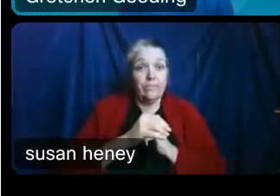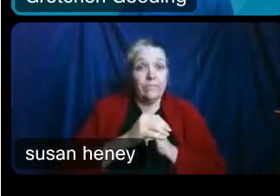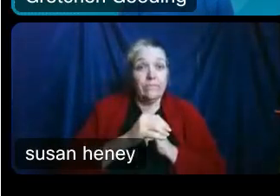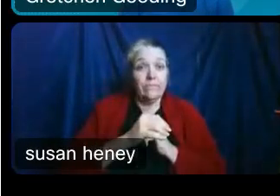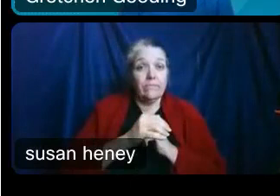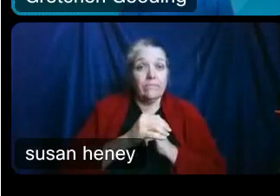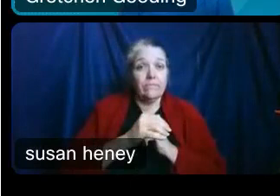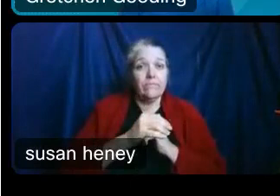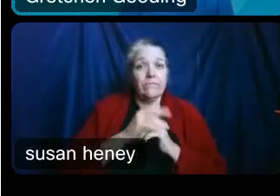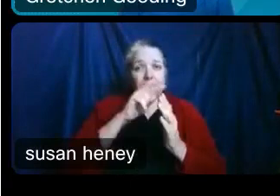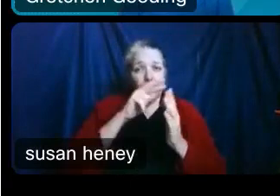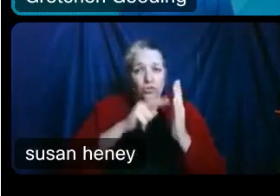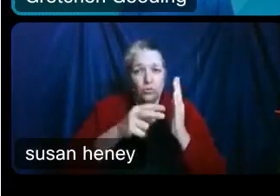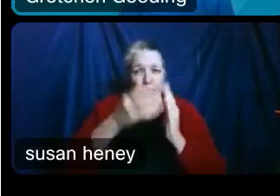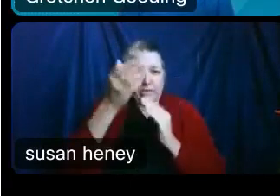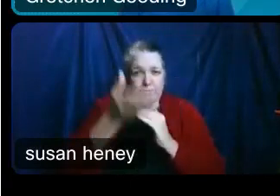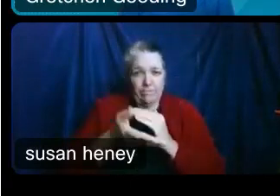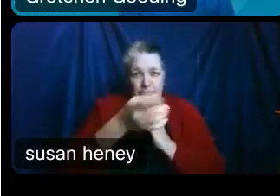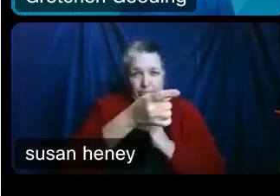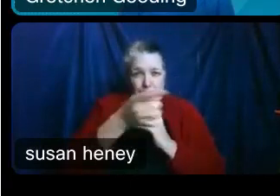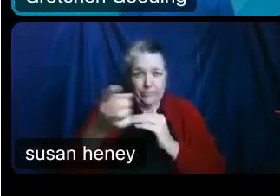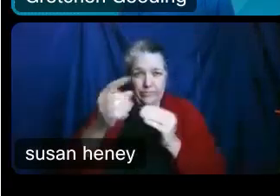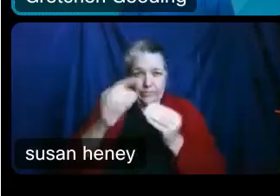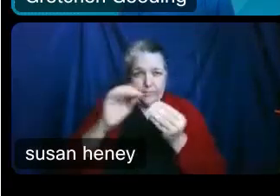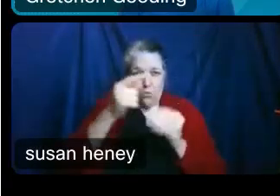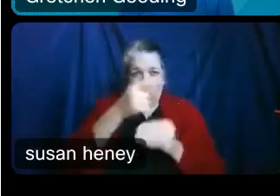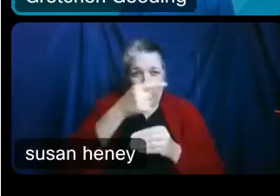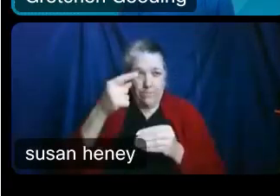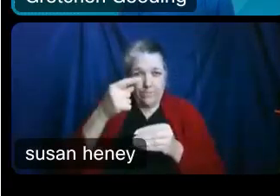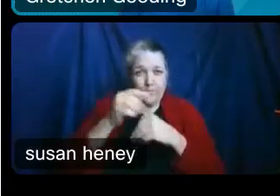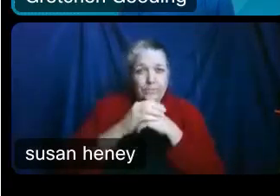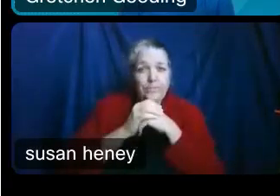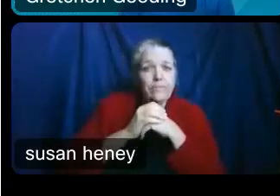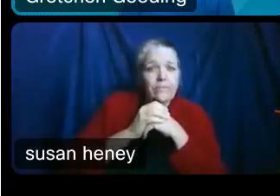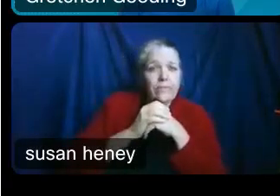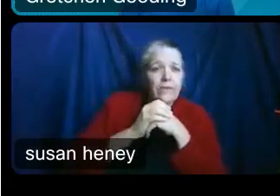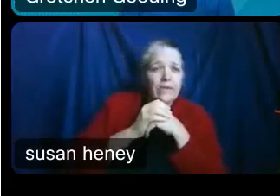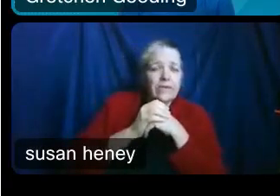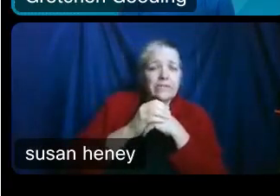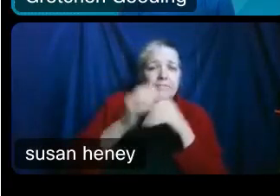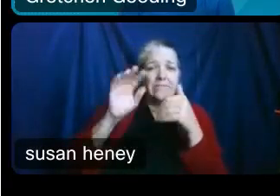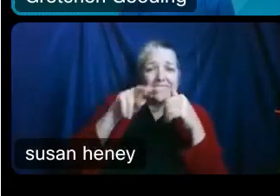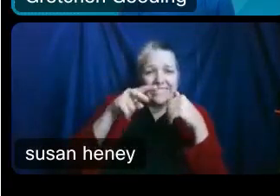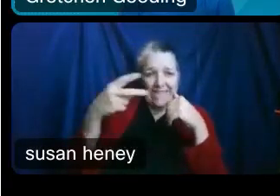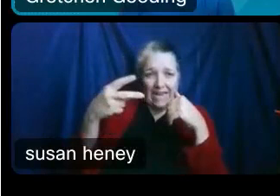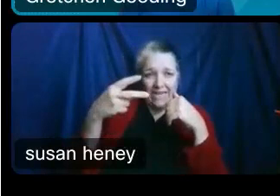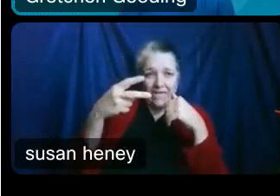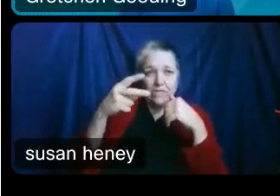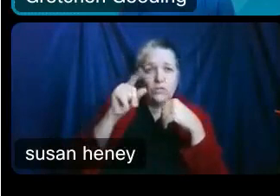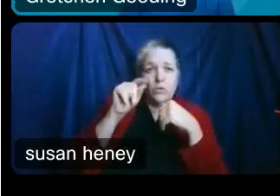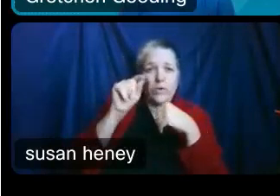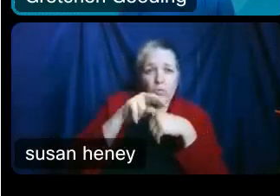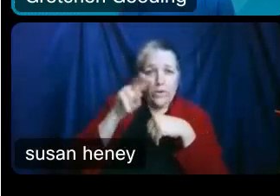estimates from the Population Estimates Program. The 2022 ACS data products generally use the